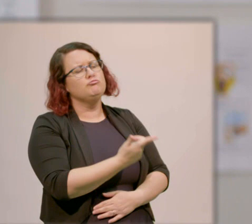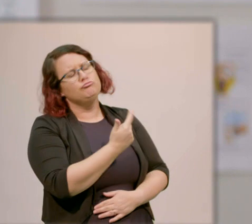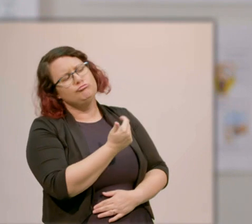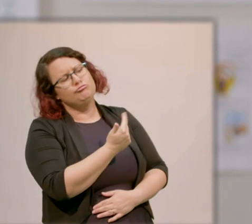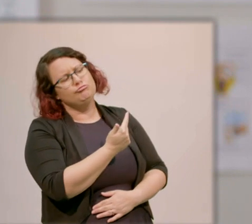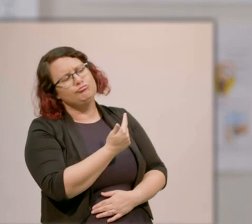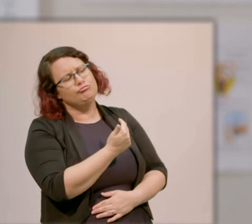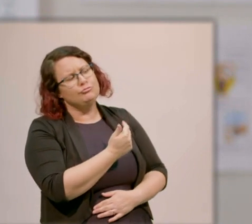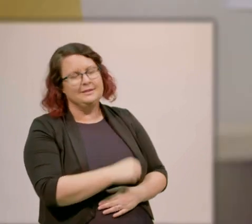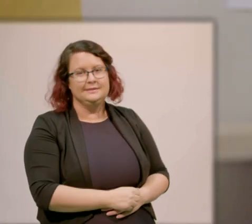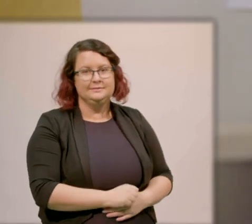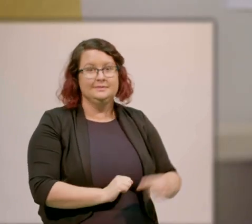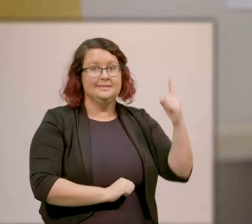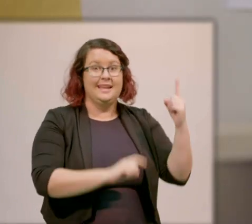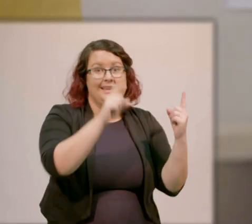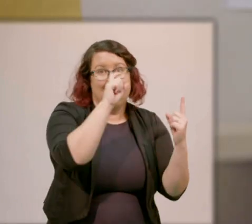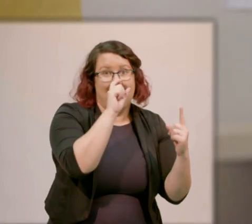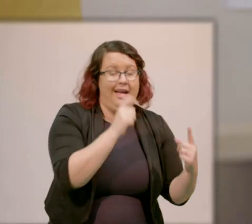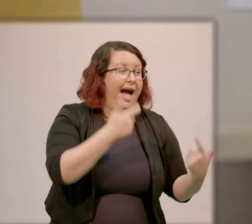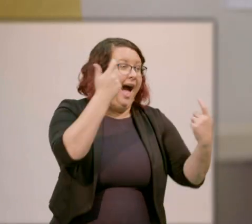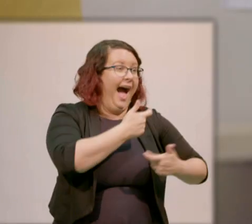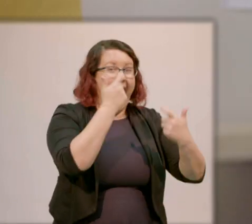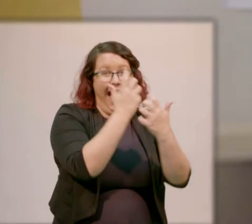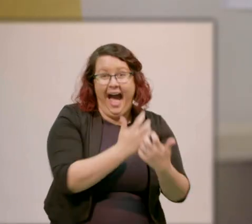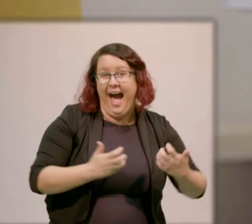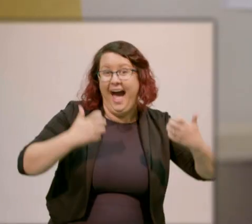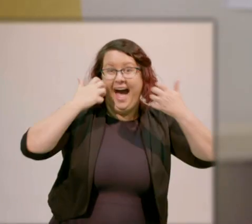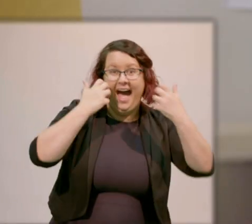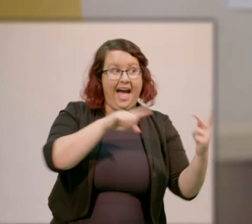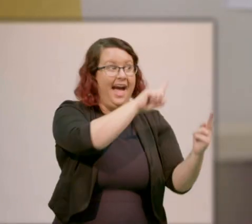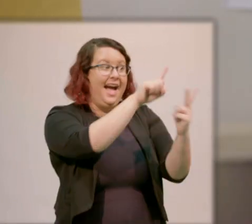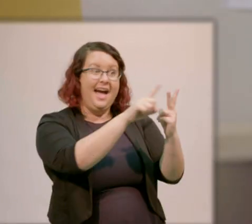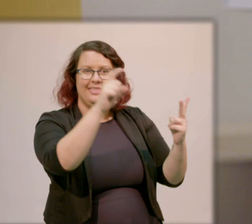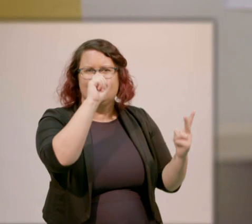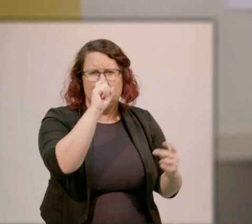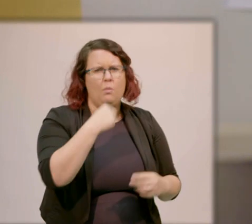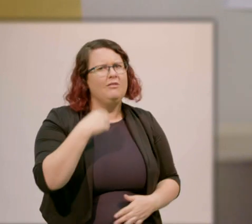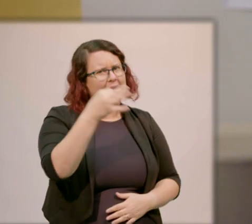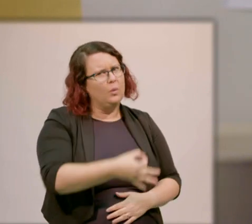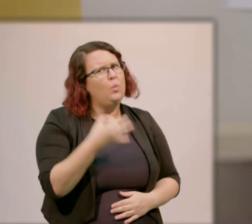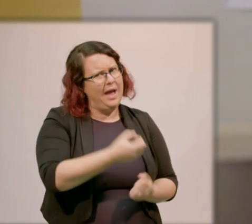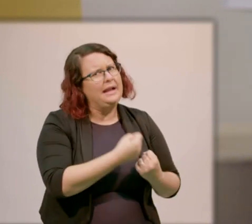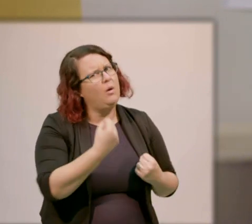Paris laughed loudly, with a huge glossy smile. Porscha declared, "We've been waiting a while!"